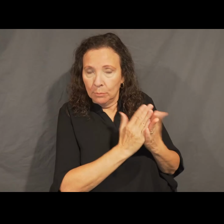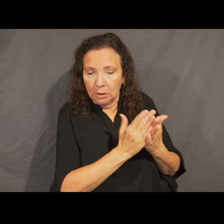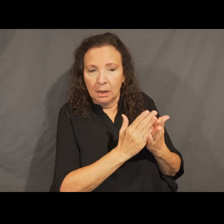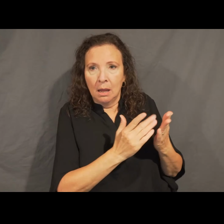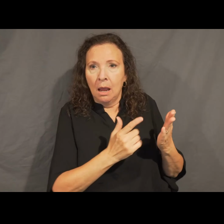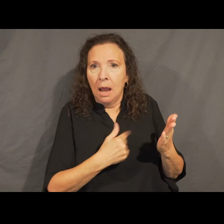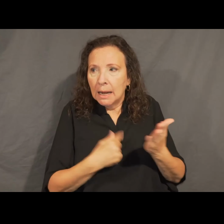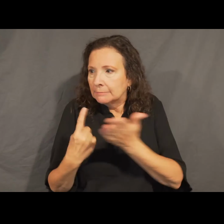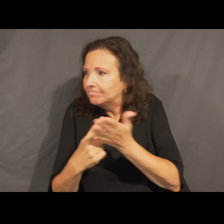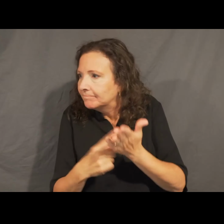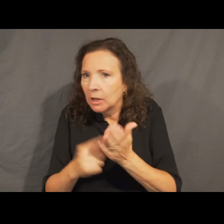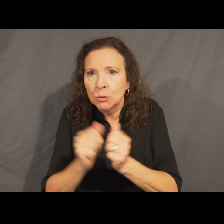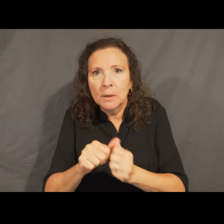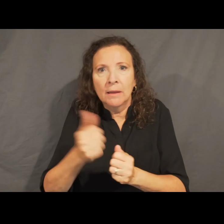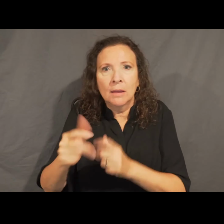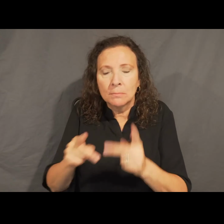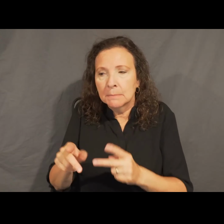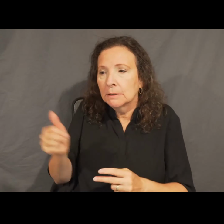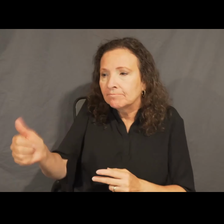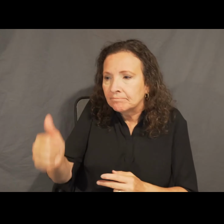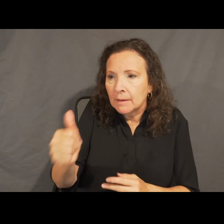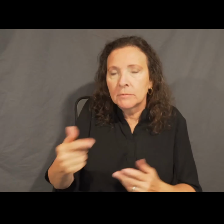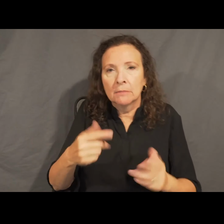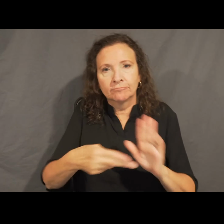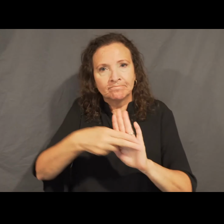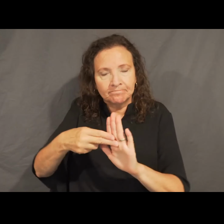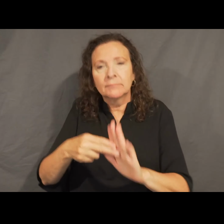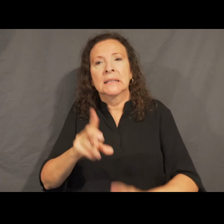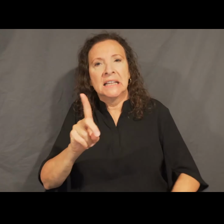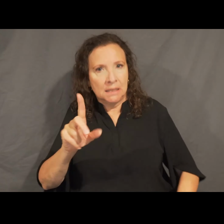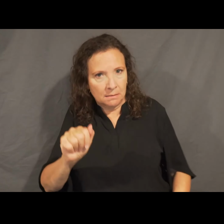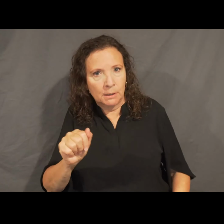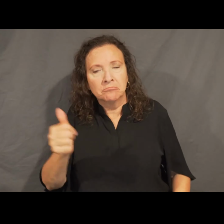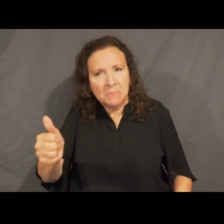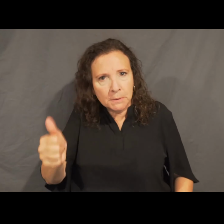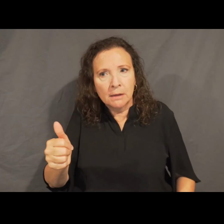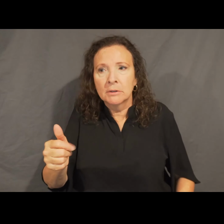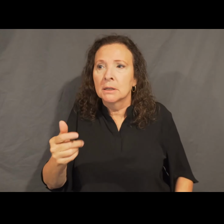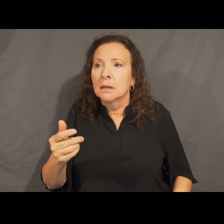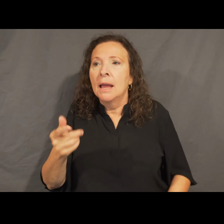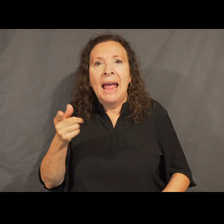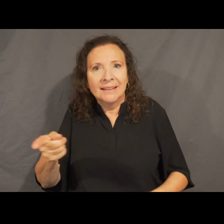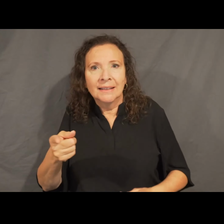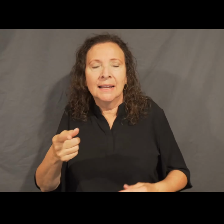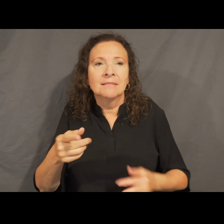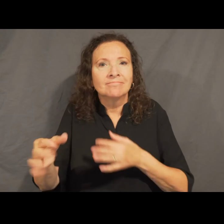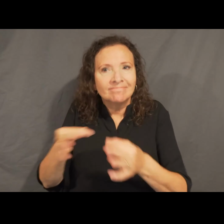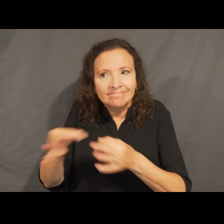self-identified with disabilities, being an attendee at a presentation or conference,